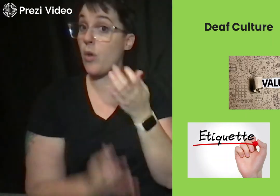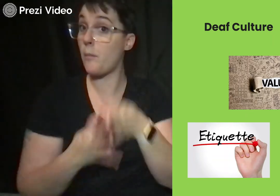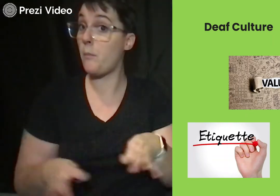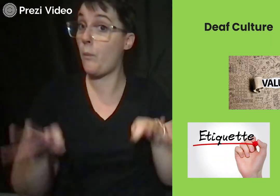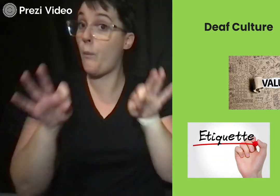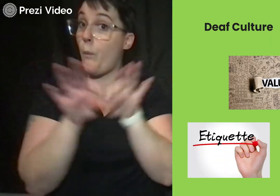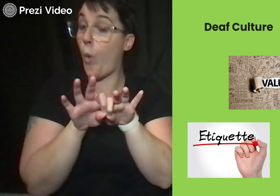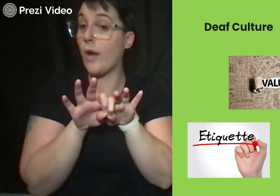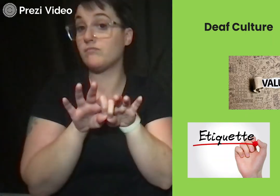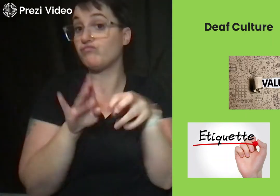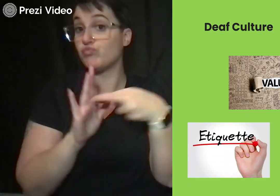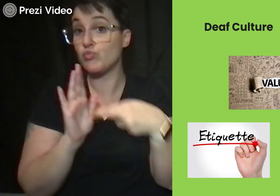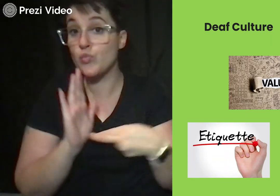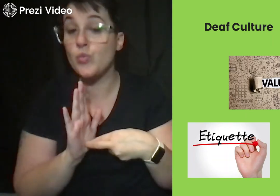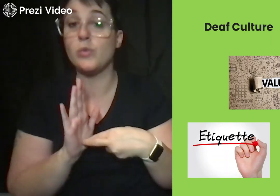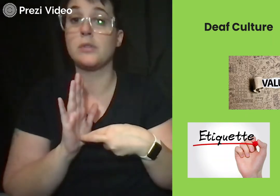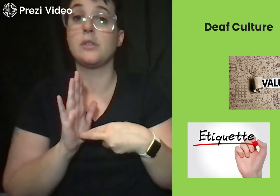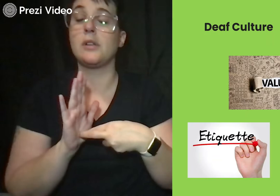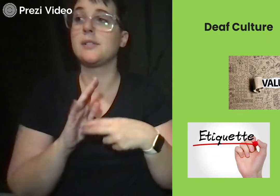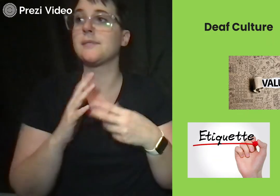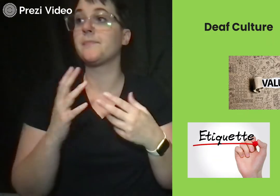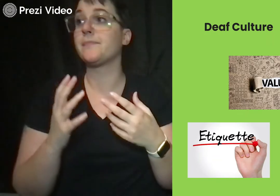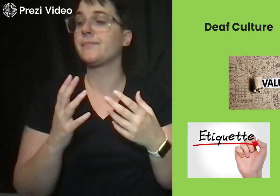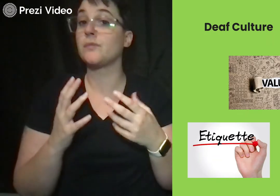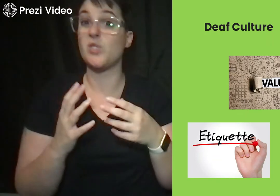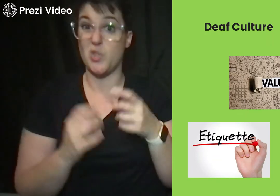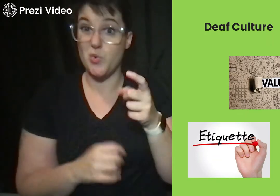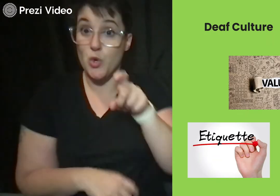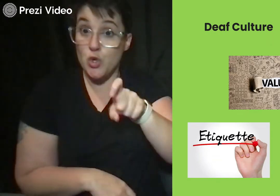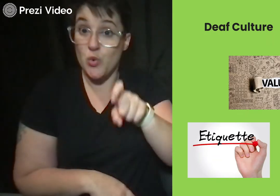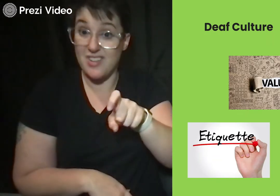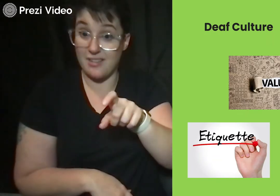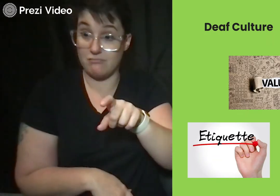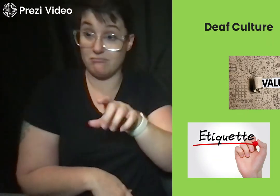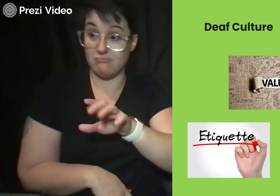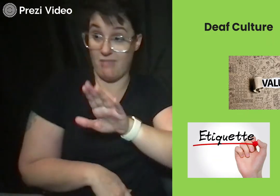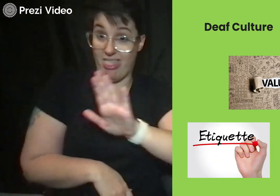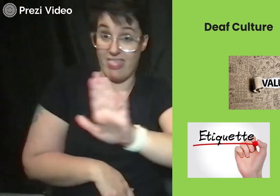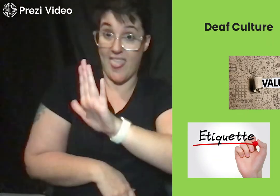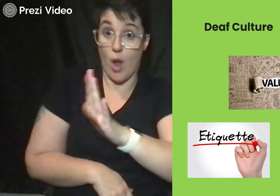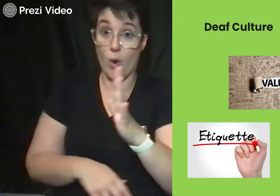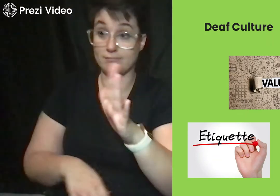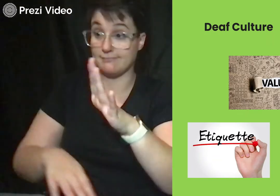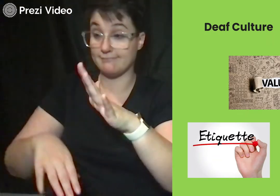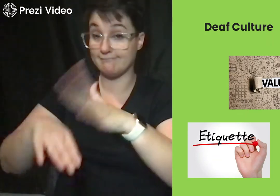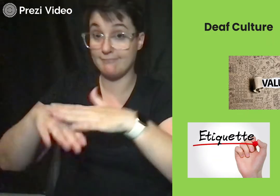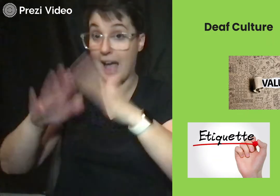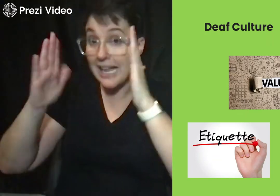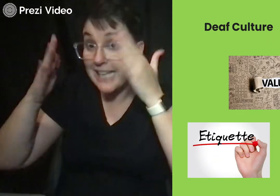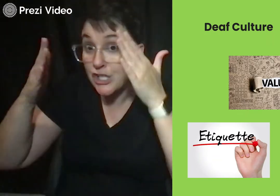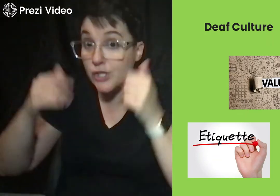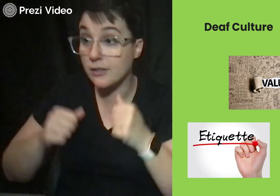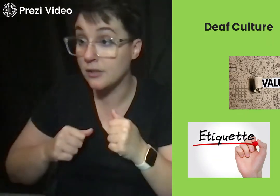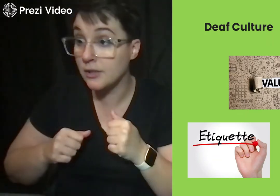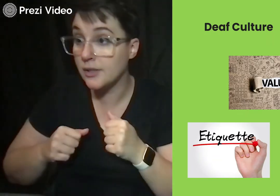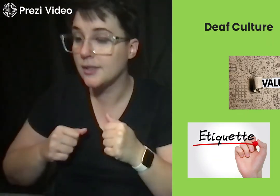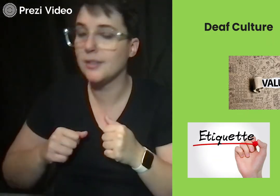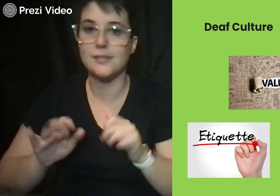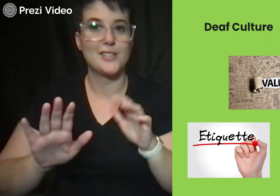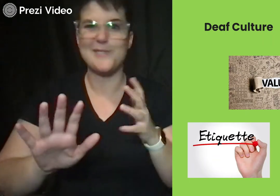Another important rule involves getting a person’s attention.